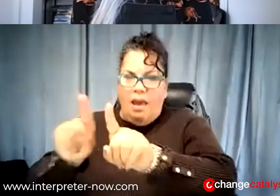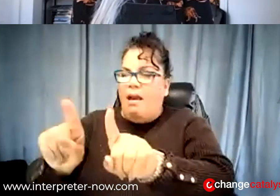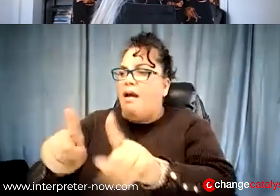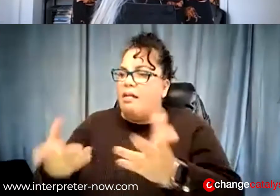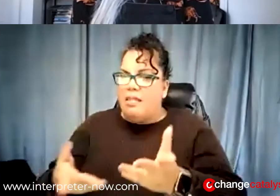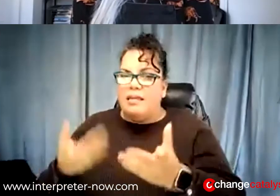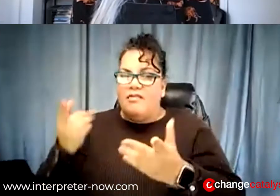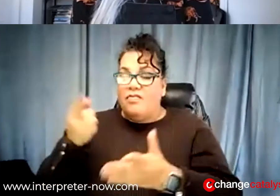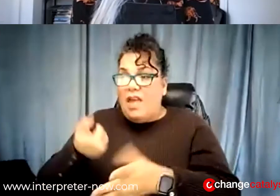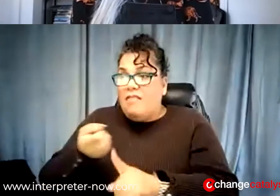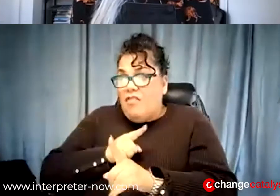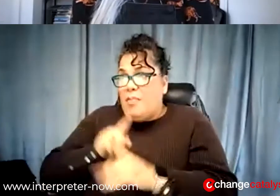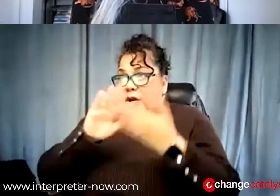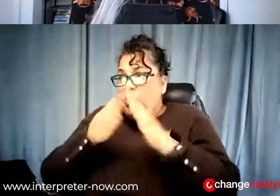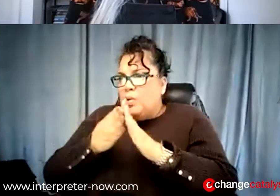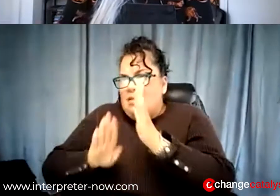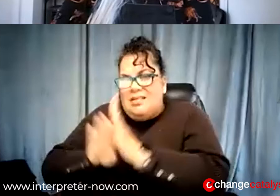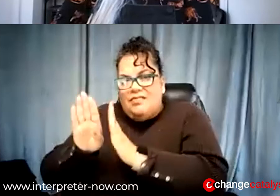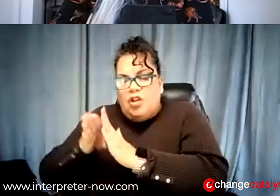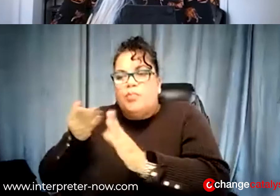Those, I think, are the keys to success and happiness.